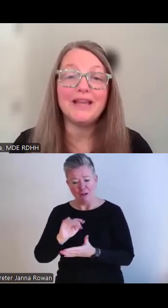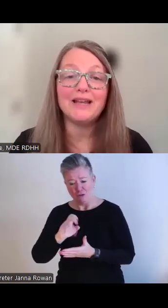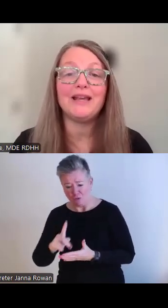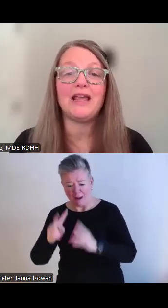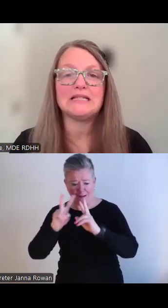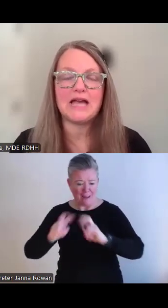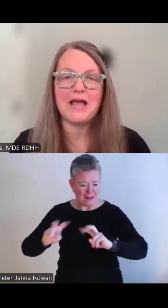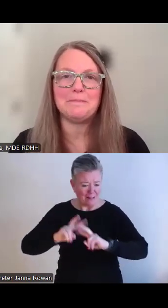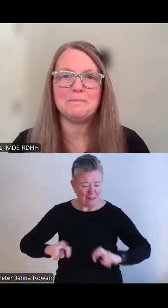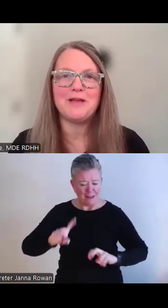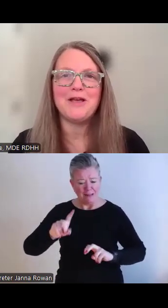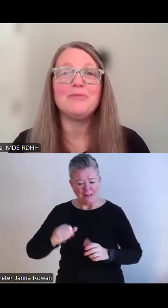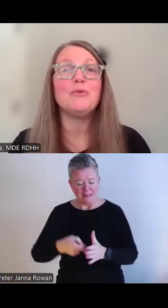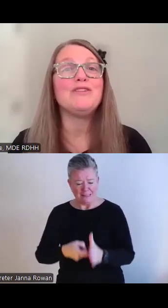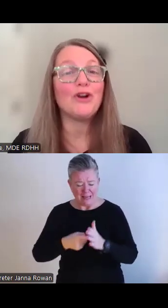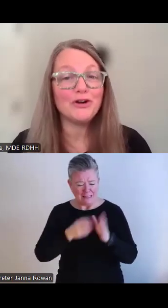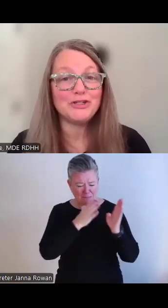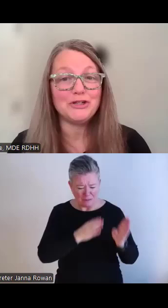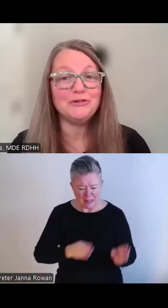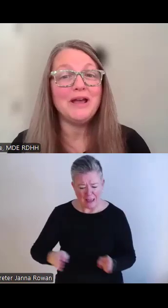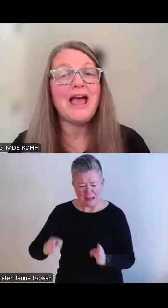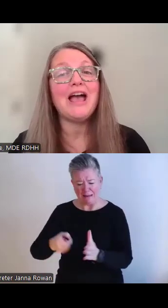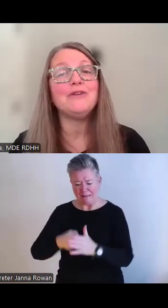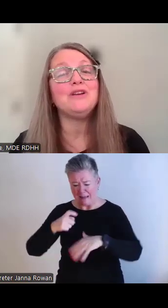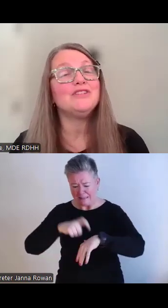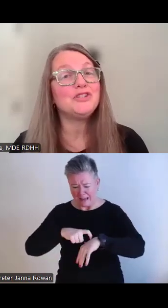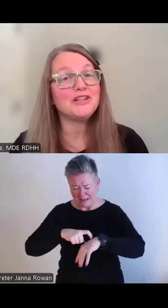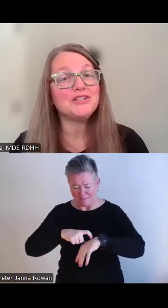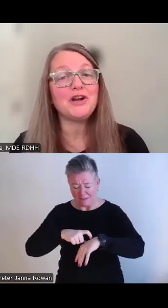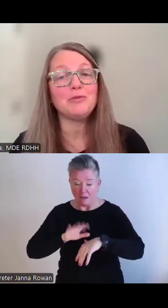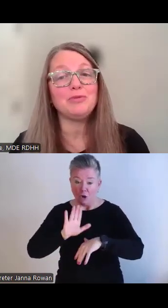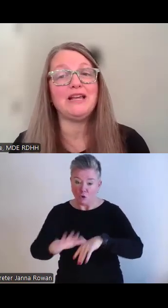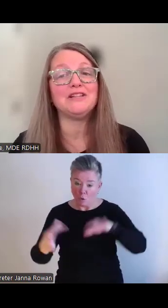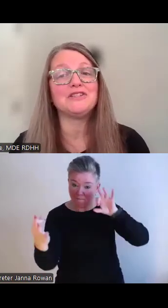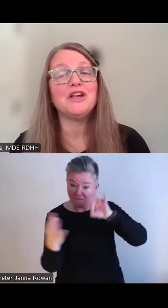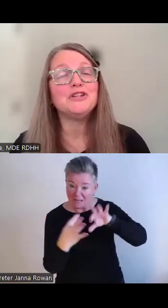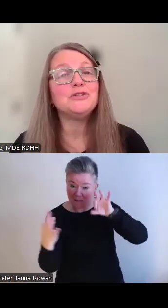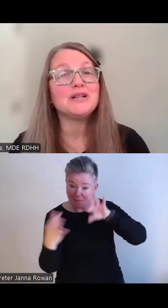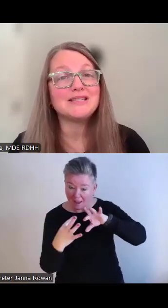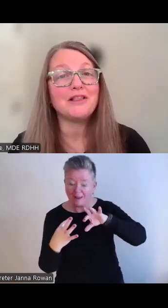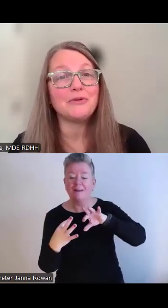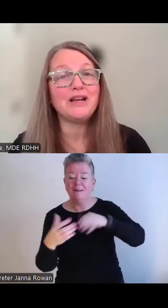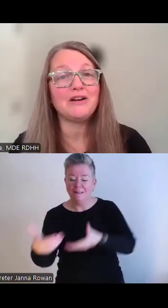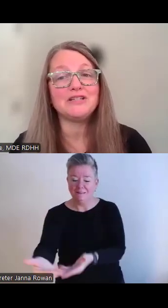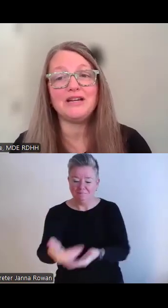planning and time, but we've heard you and we've adjusted our plans to accelerate our